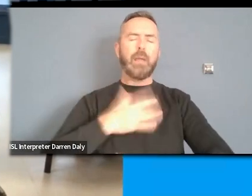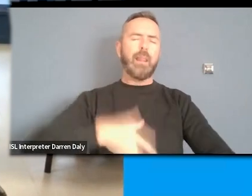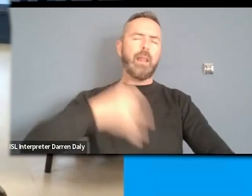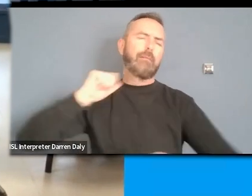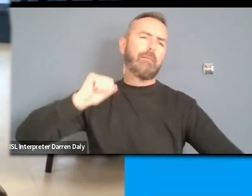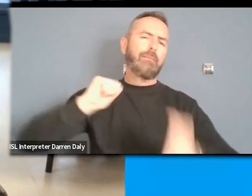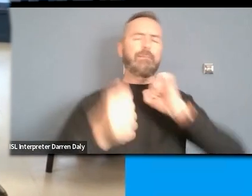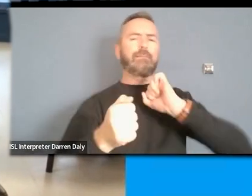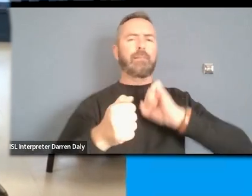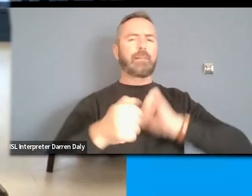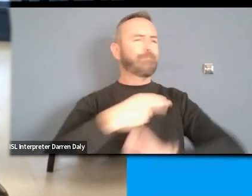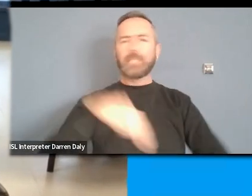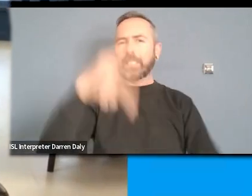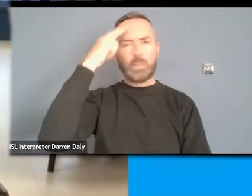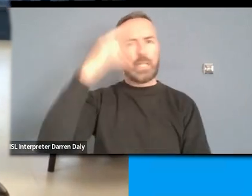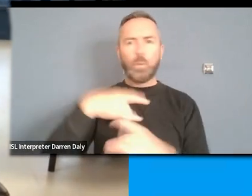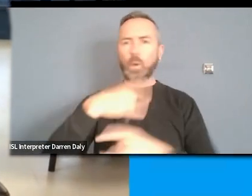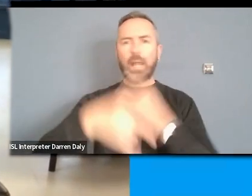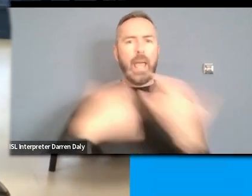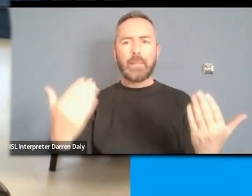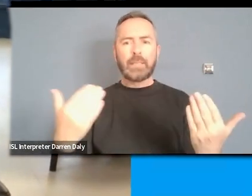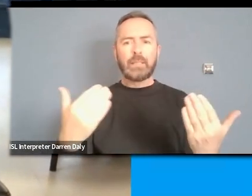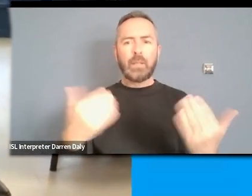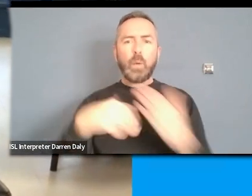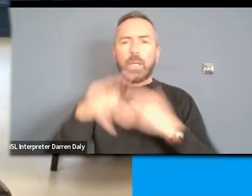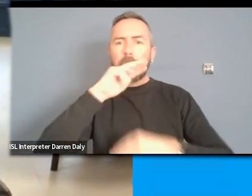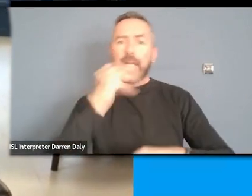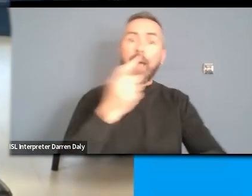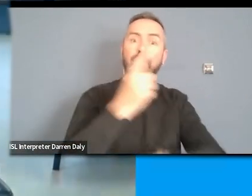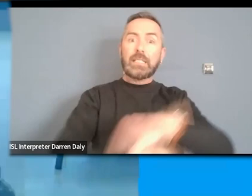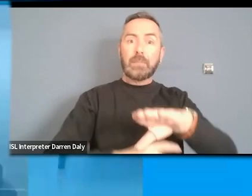I didn't understand what having a disability was until it happened to me.